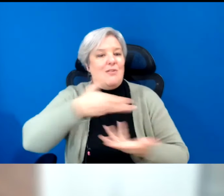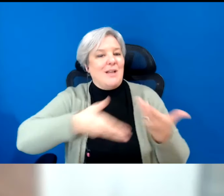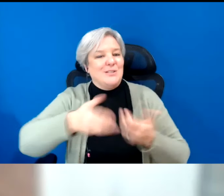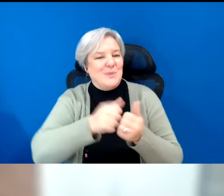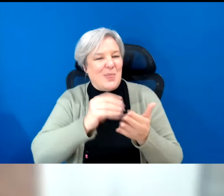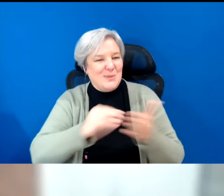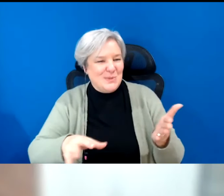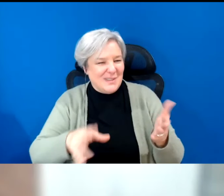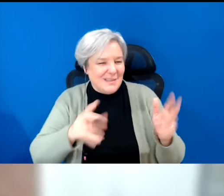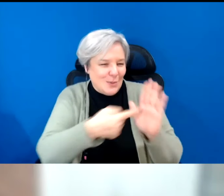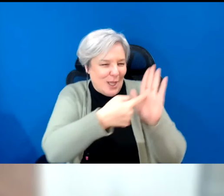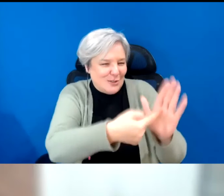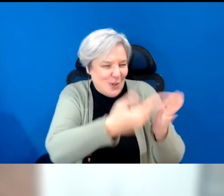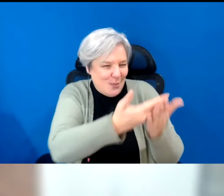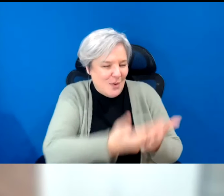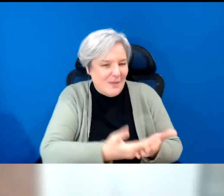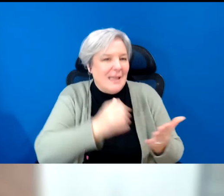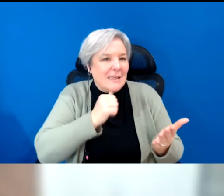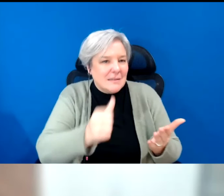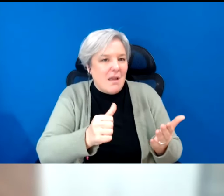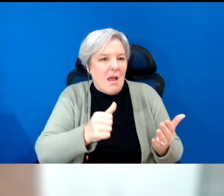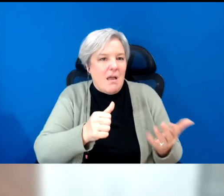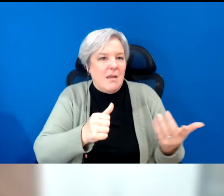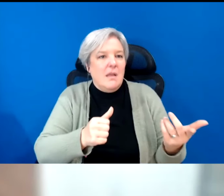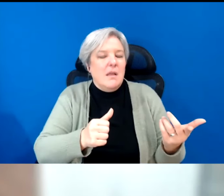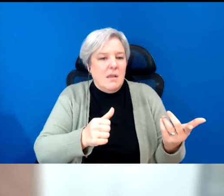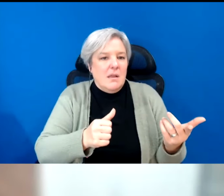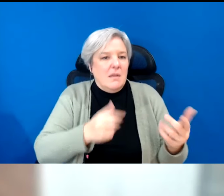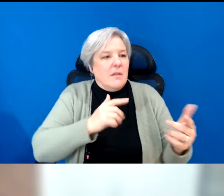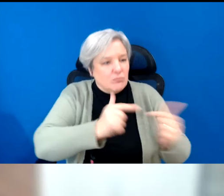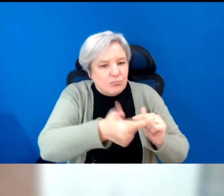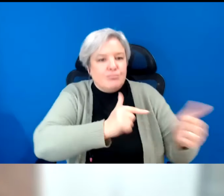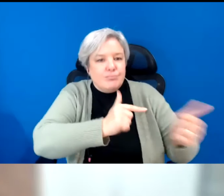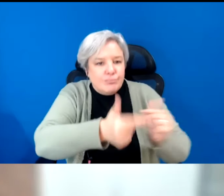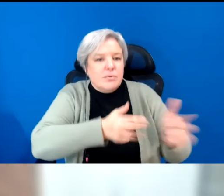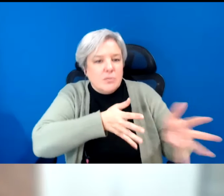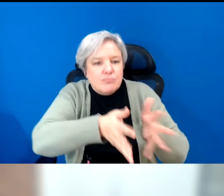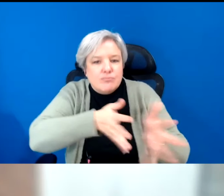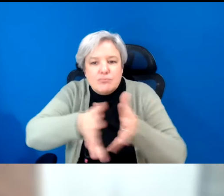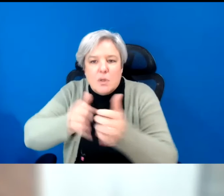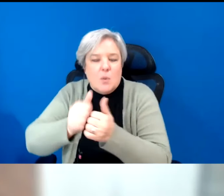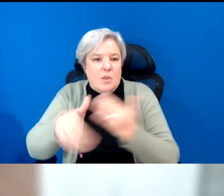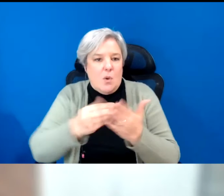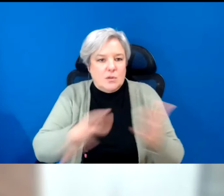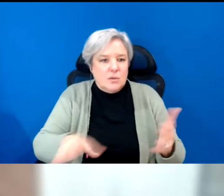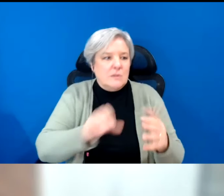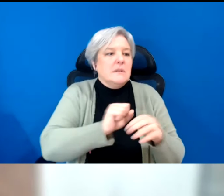That it's not a correspondence course, that there has been interaction and a submission of assignments throughout the semester